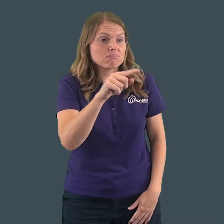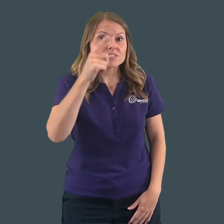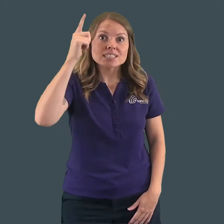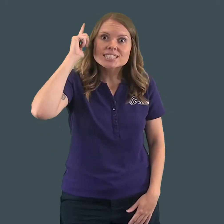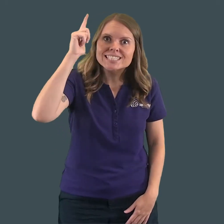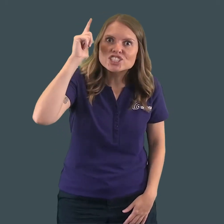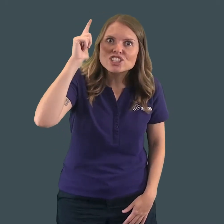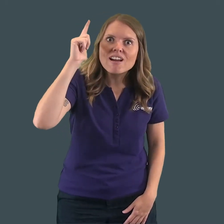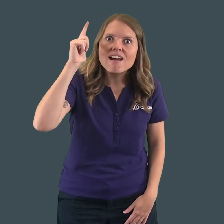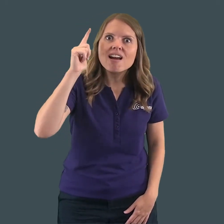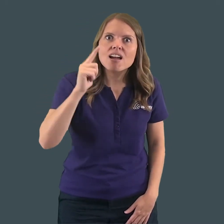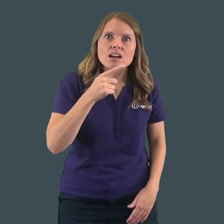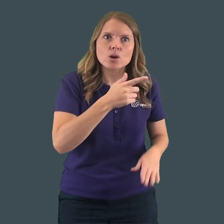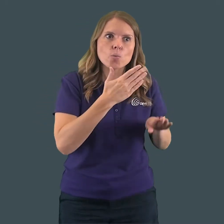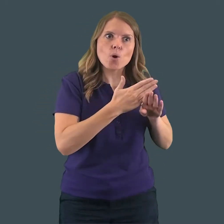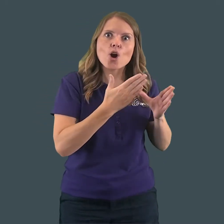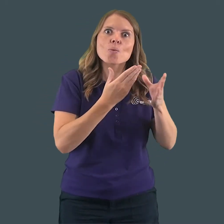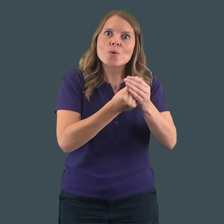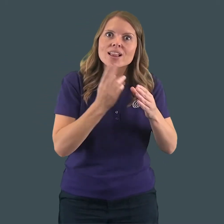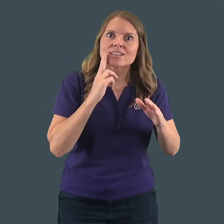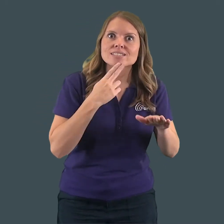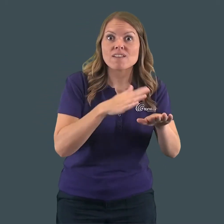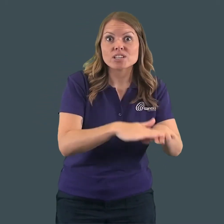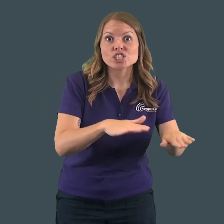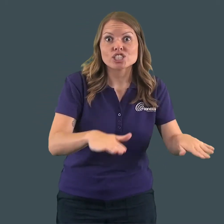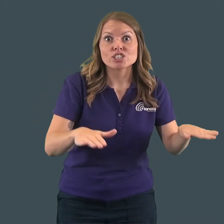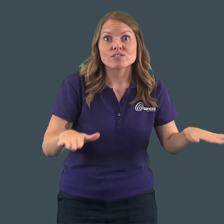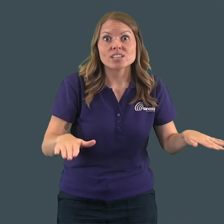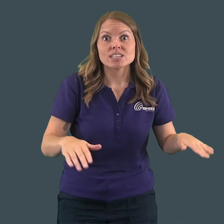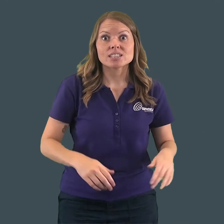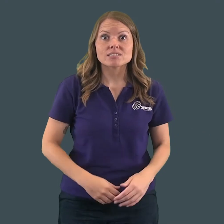It is a great tool for teachers who are working with deaf children.